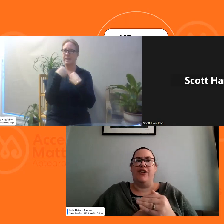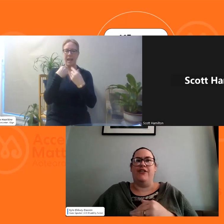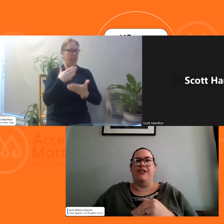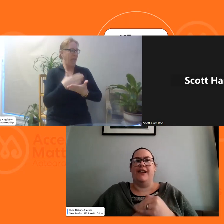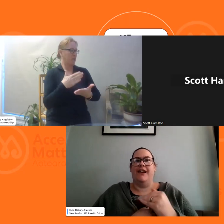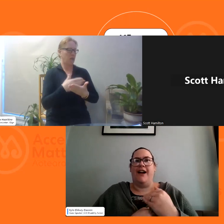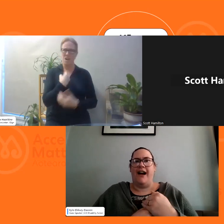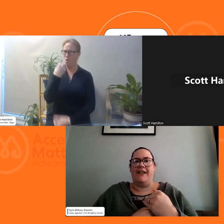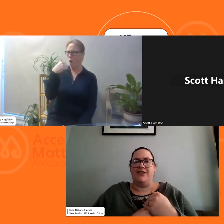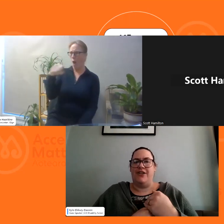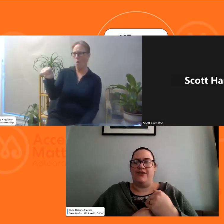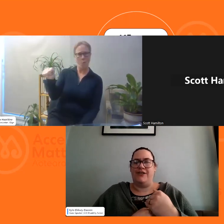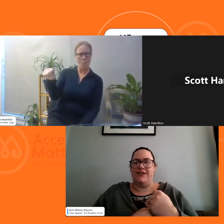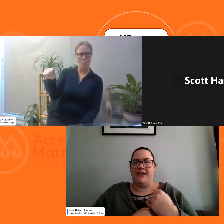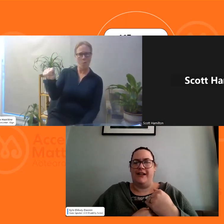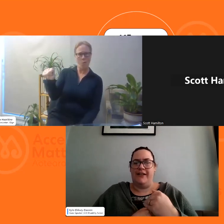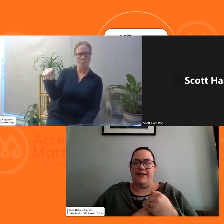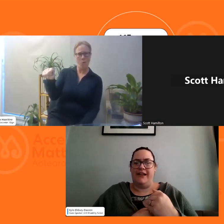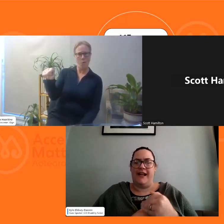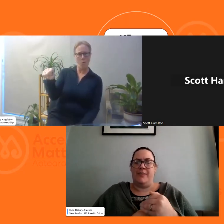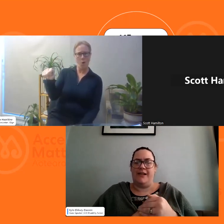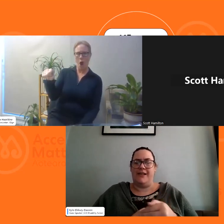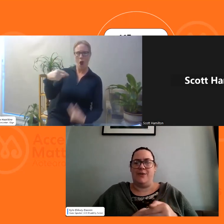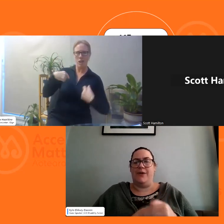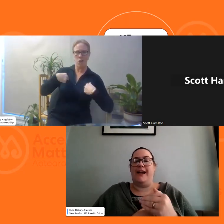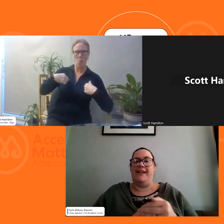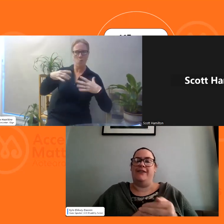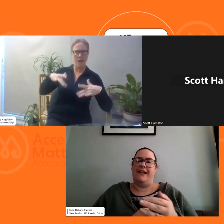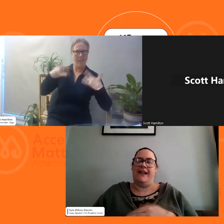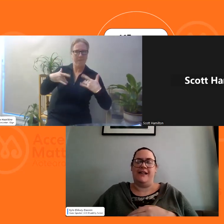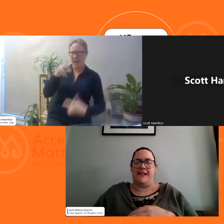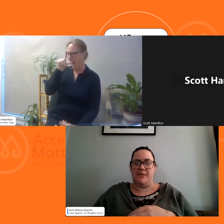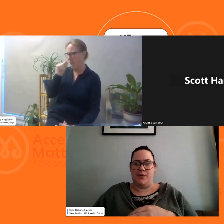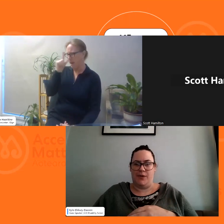no, I don't live in an ableistic world, I live in an accessible